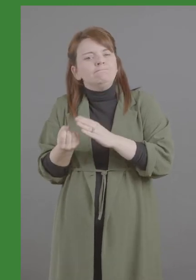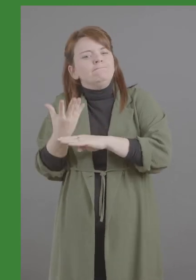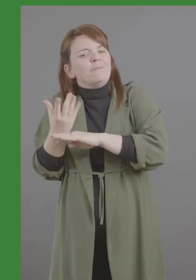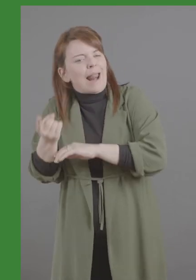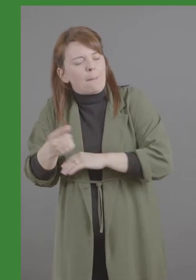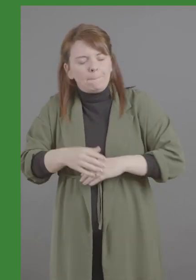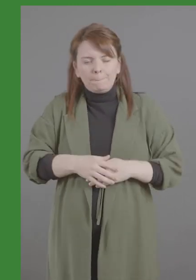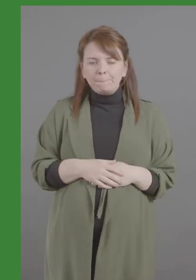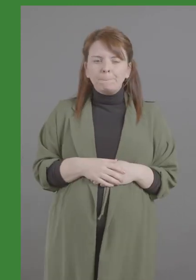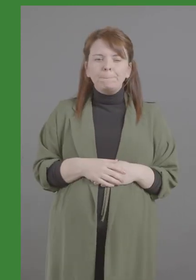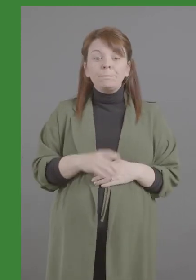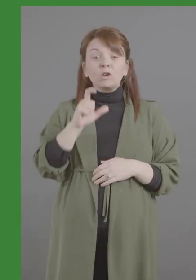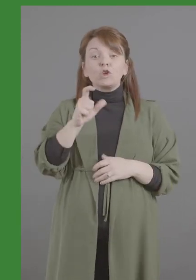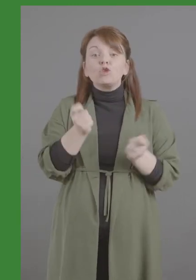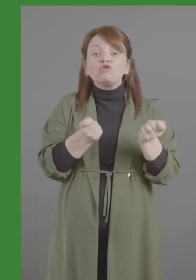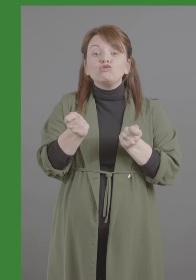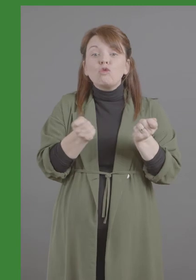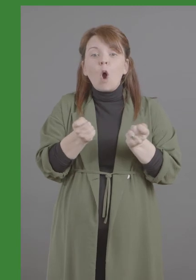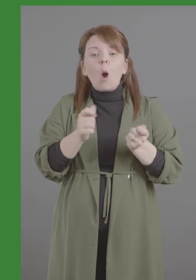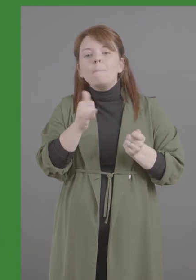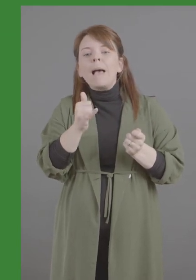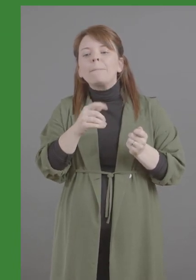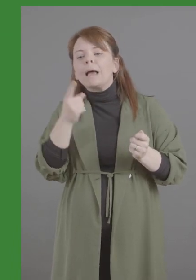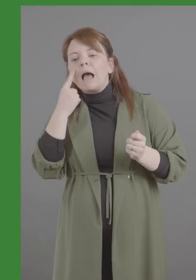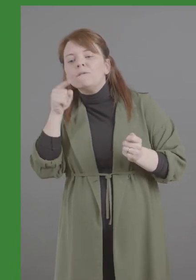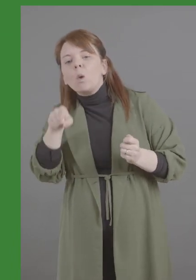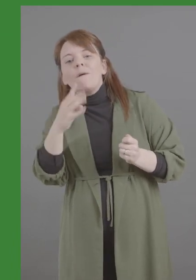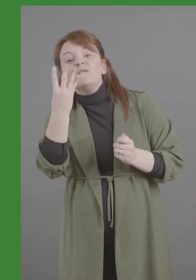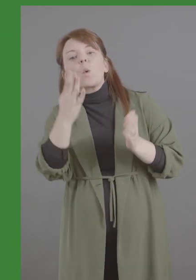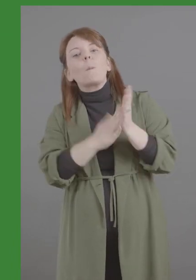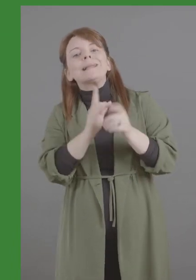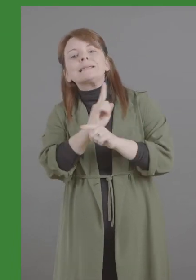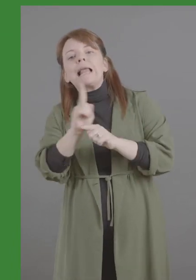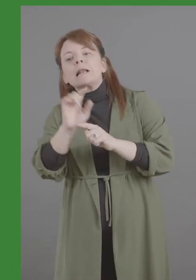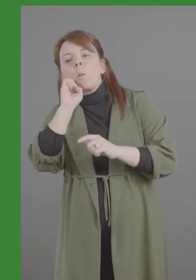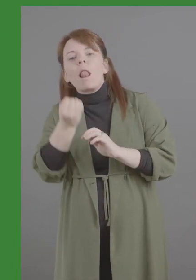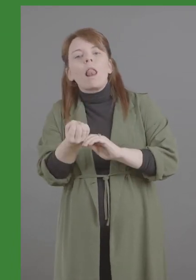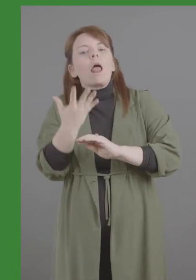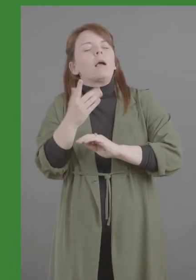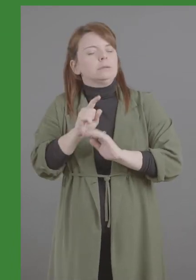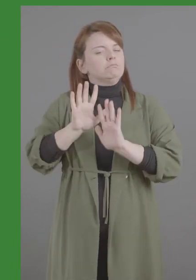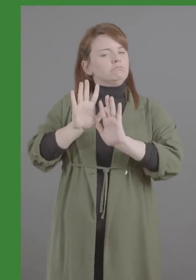You will see the control line 'C' begin to develop after about 4 minutes you must wait 30